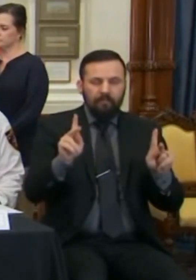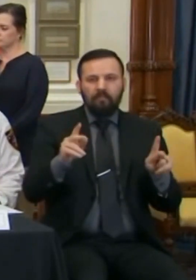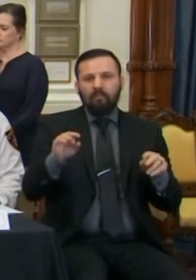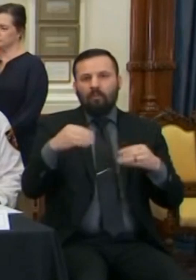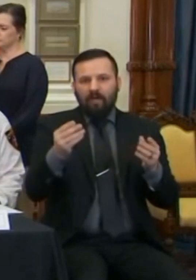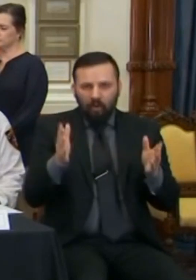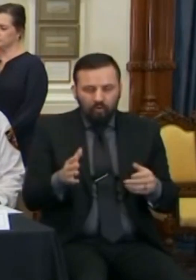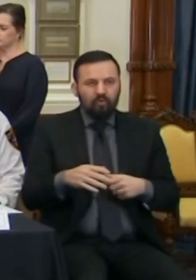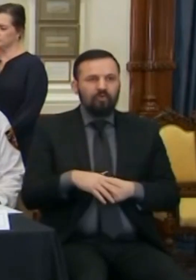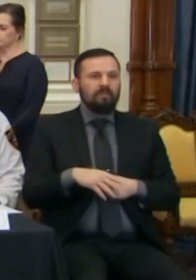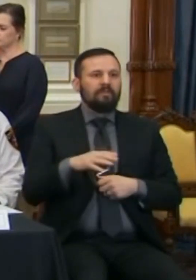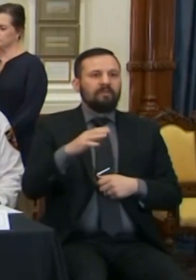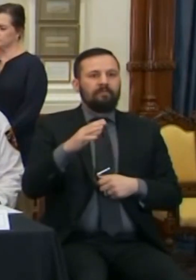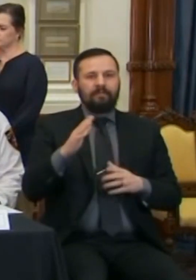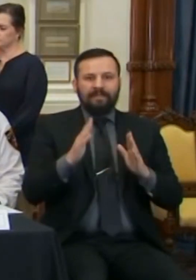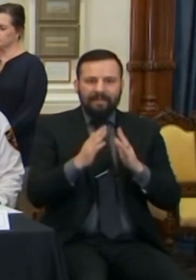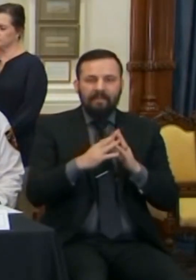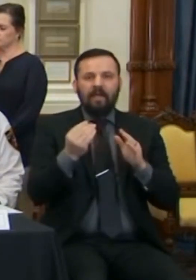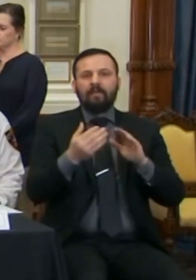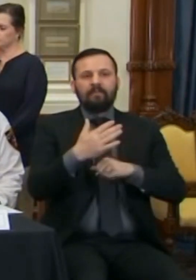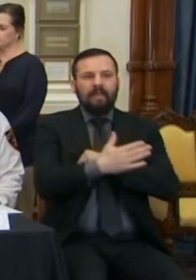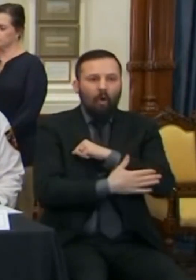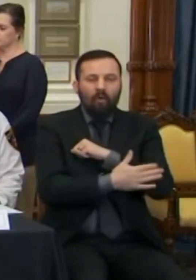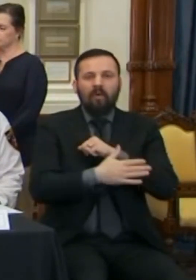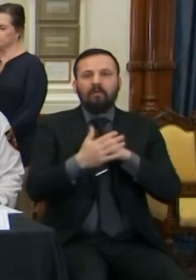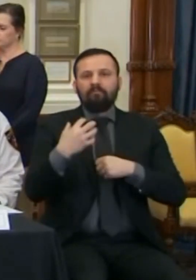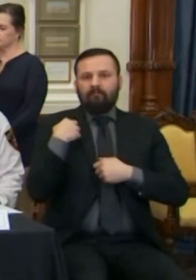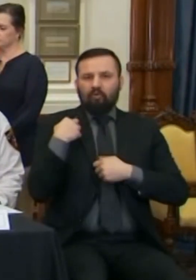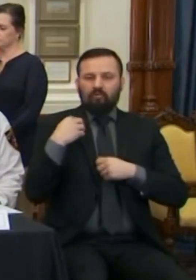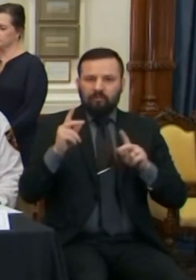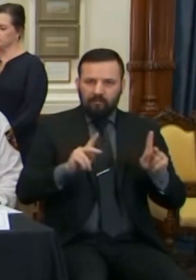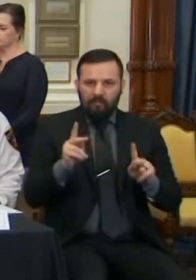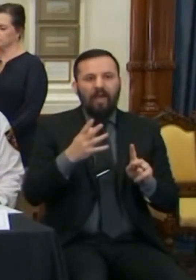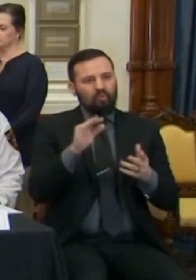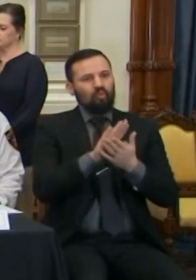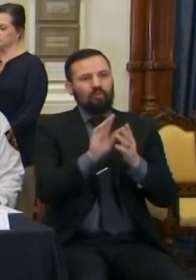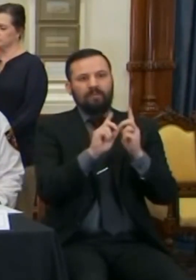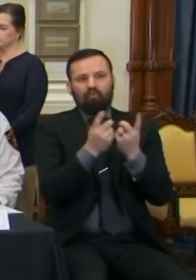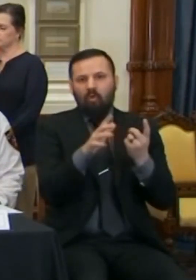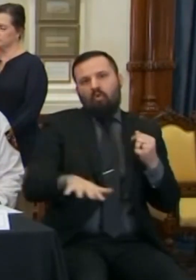and county officials as well as school districts across the state of Texas the